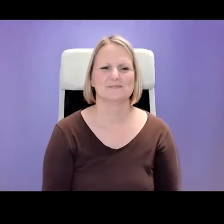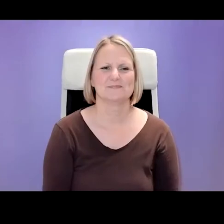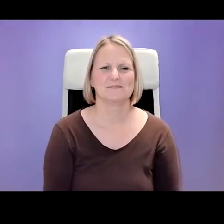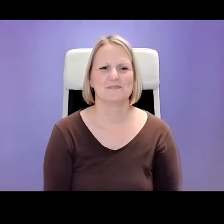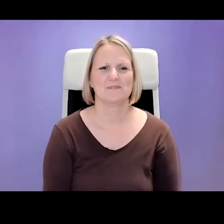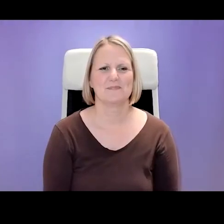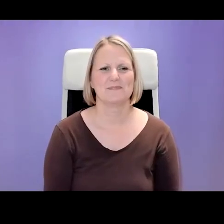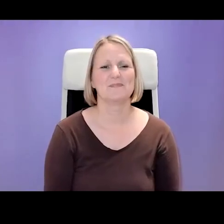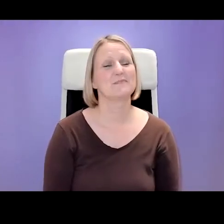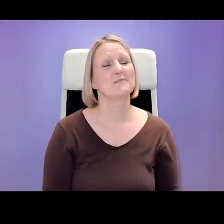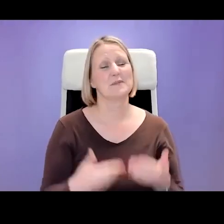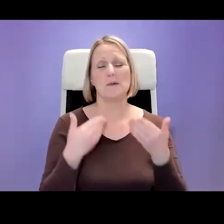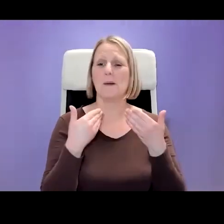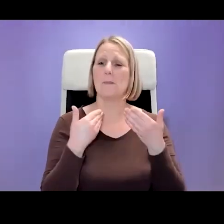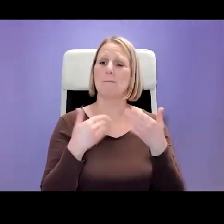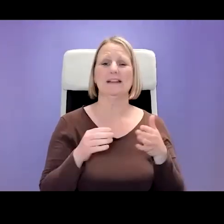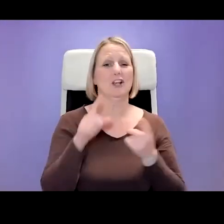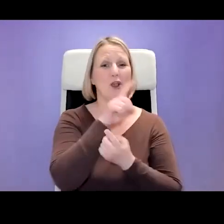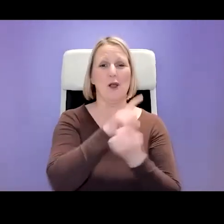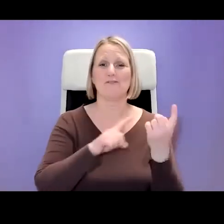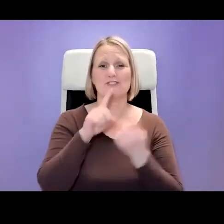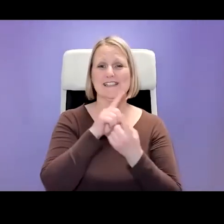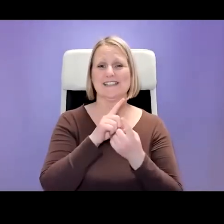So we've come to the end of our conference and